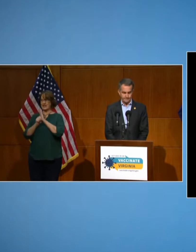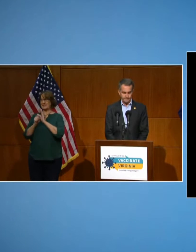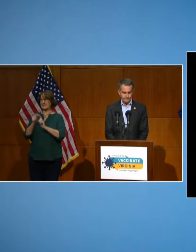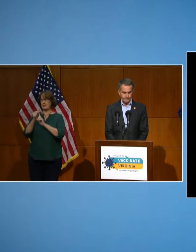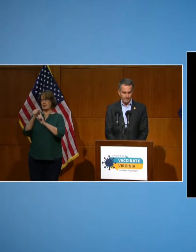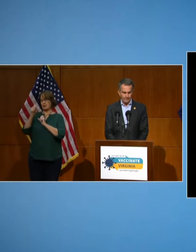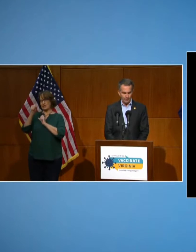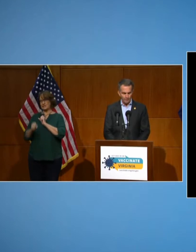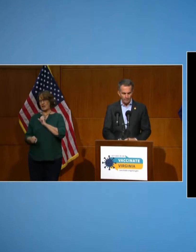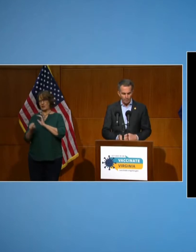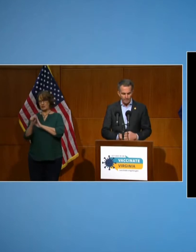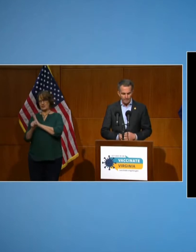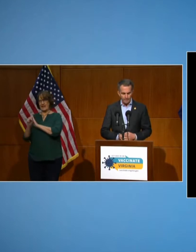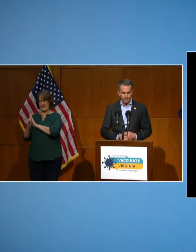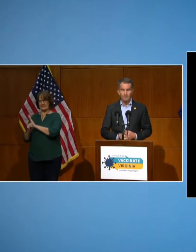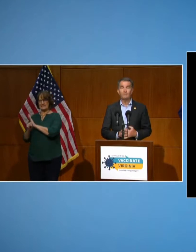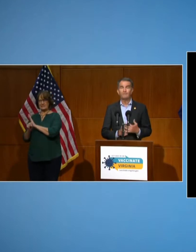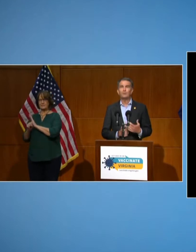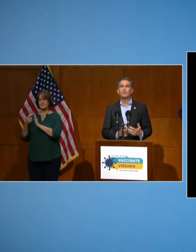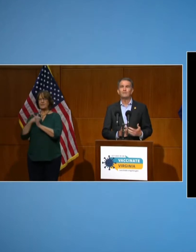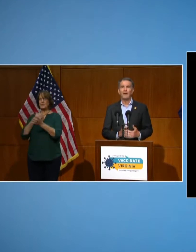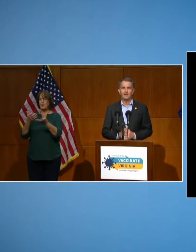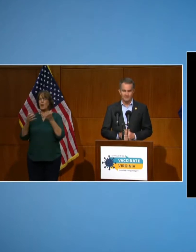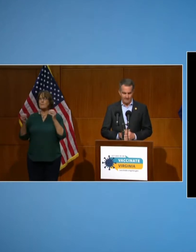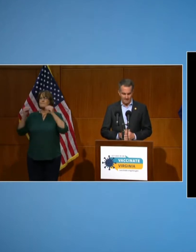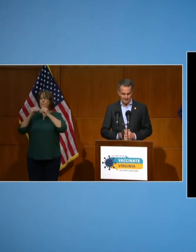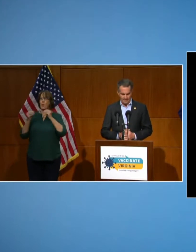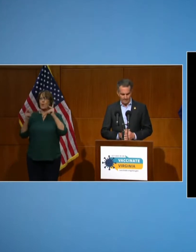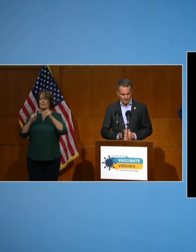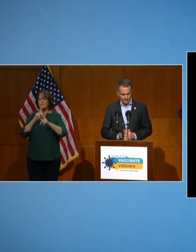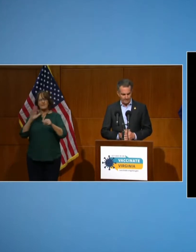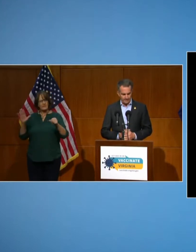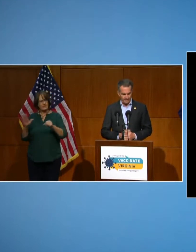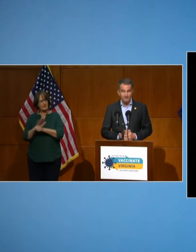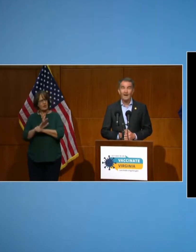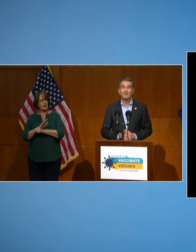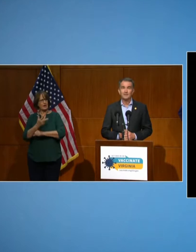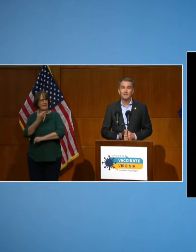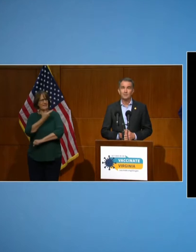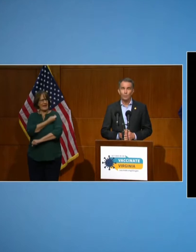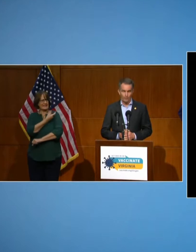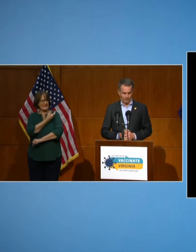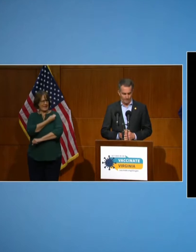But we want more people fully vaccinated, because, again, vaccines work.